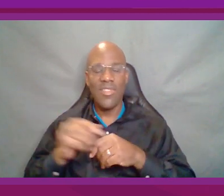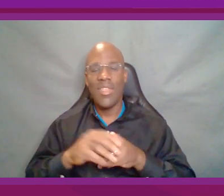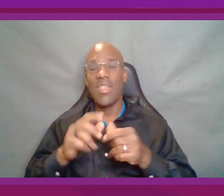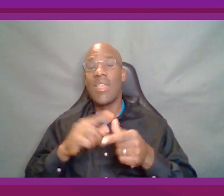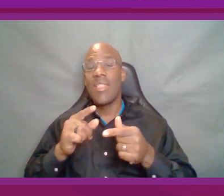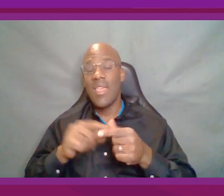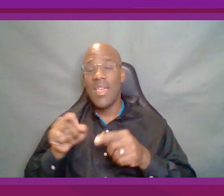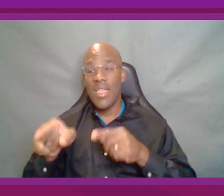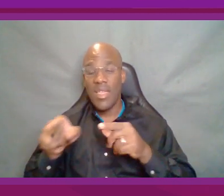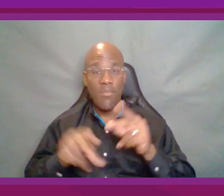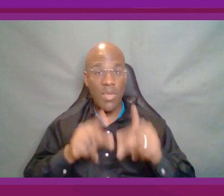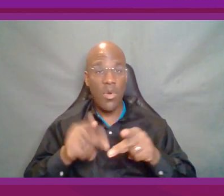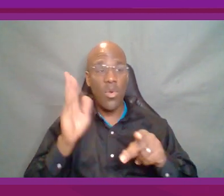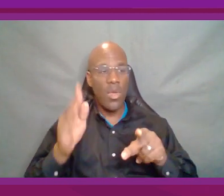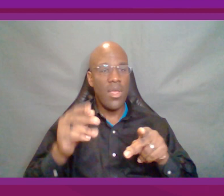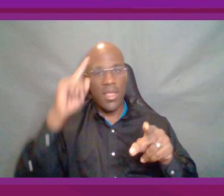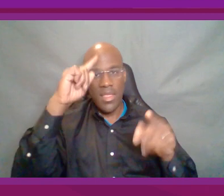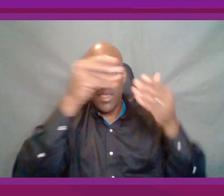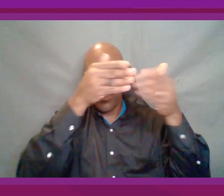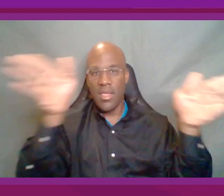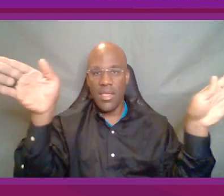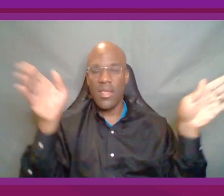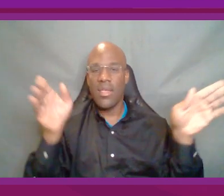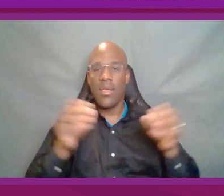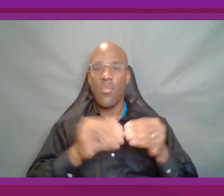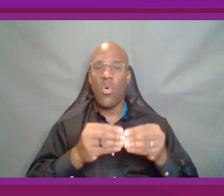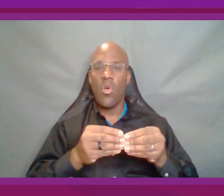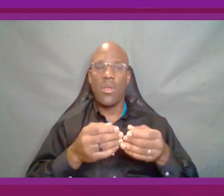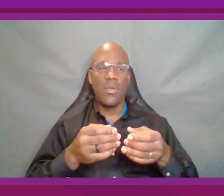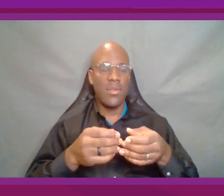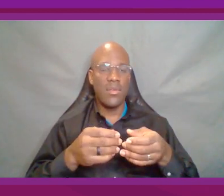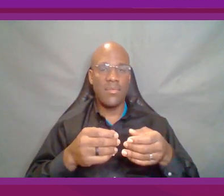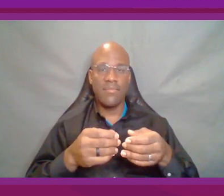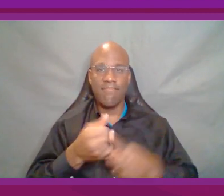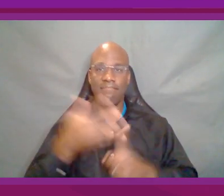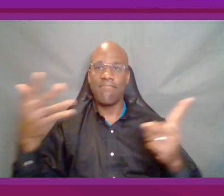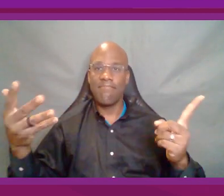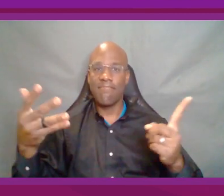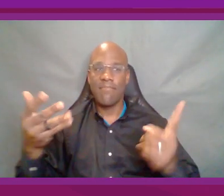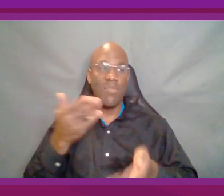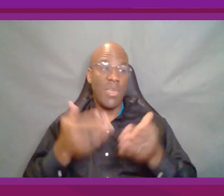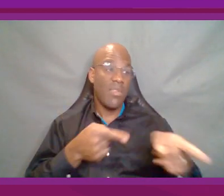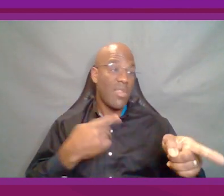expansive with how they can carry that out, and there could actually be someone with a disability